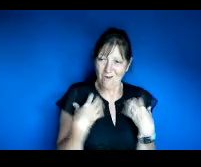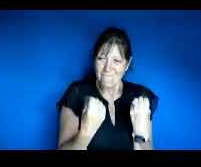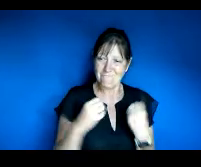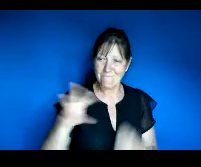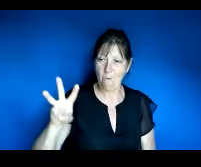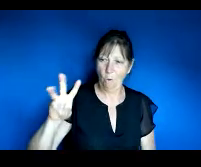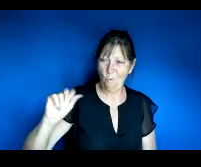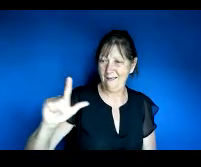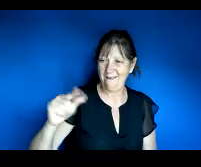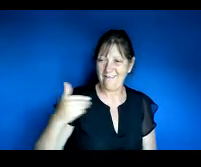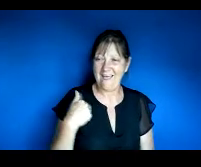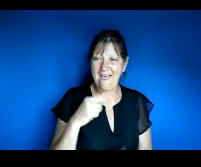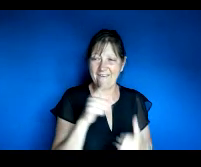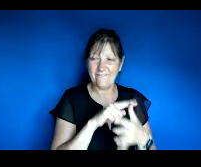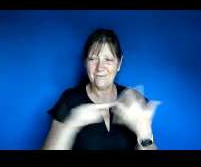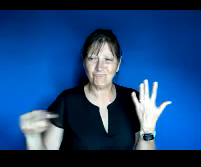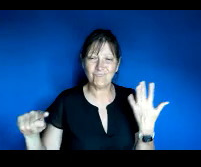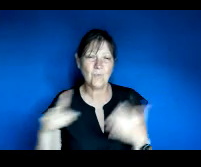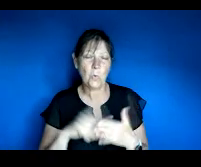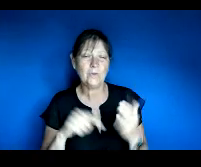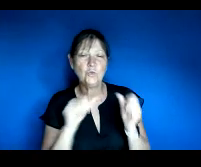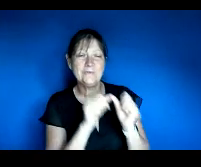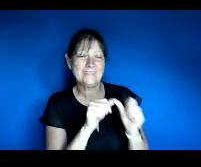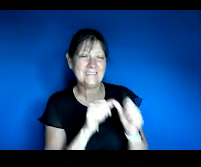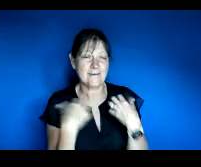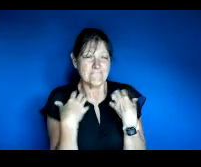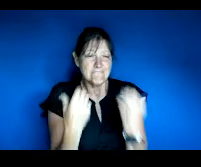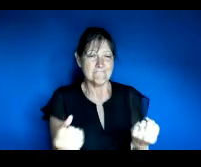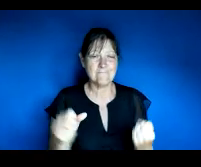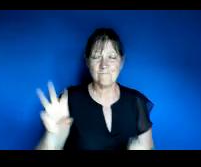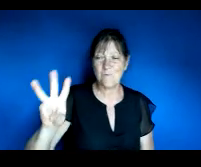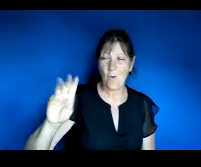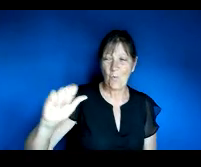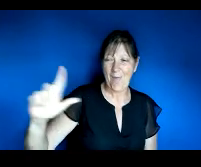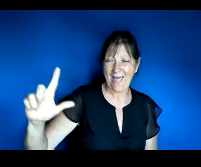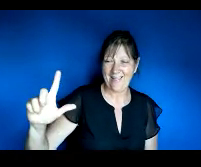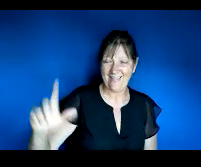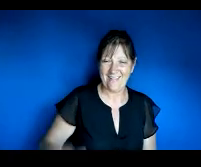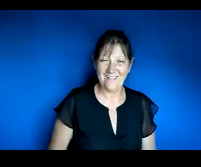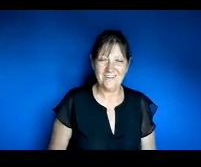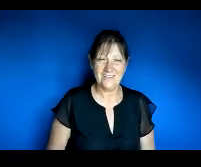in order to remain well. And so being able to connect with our campus partners